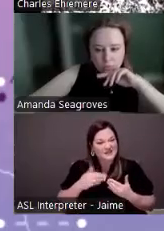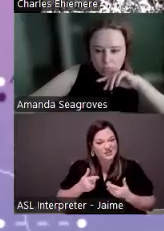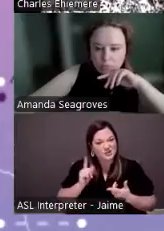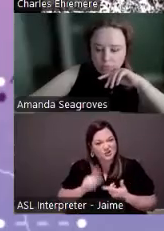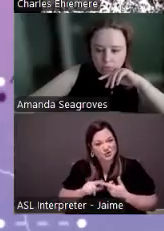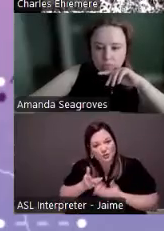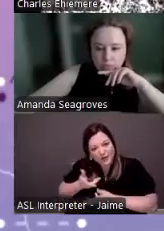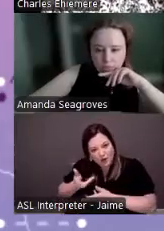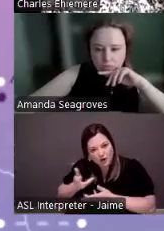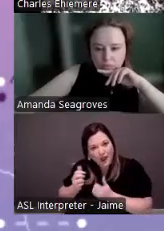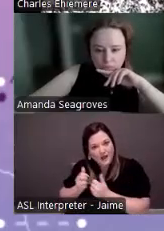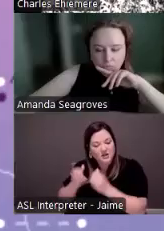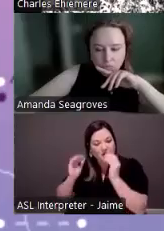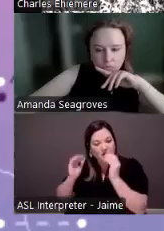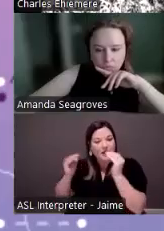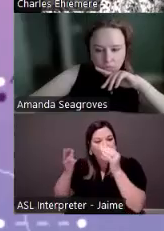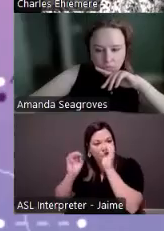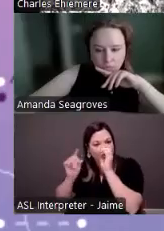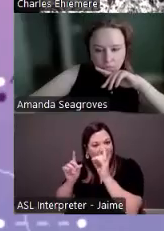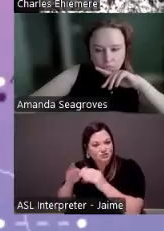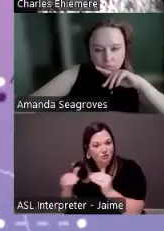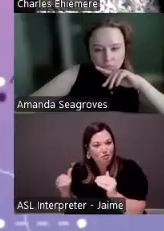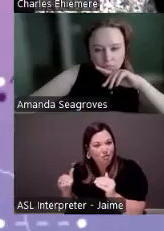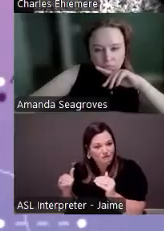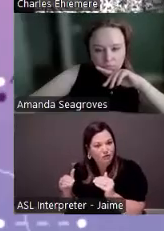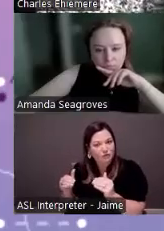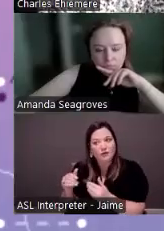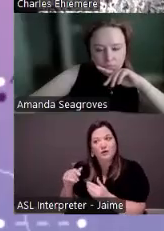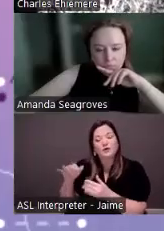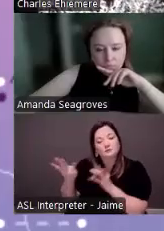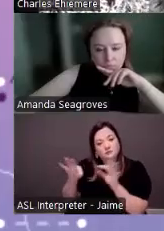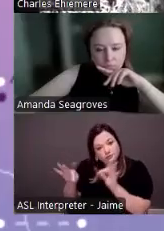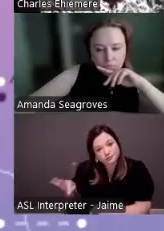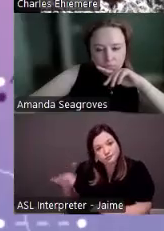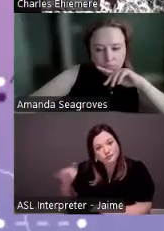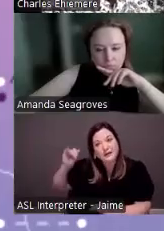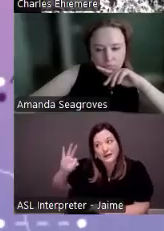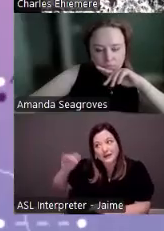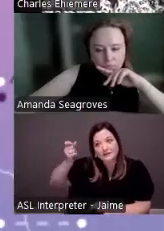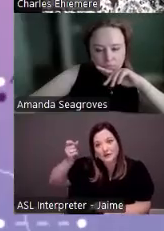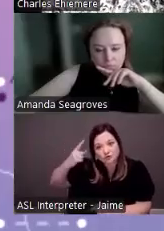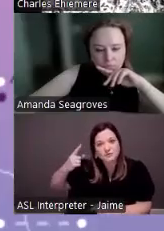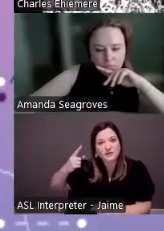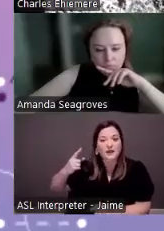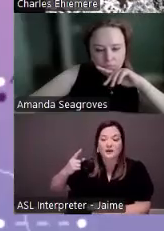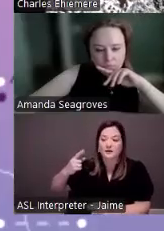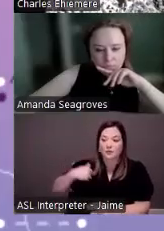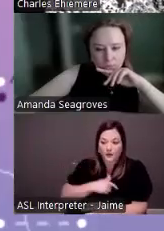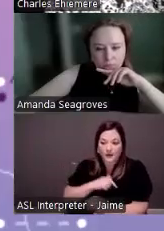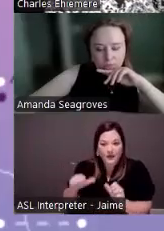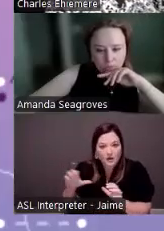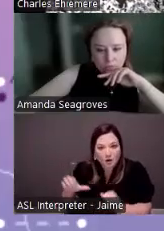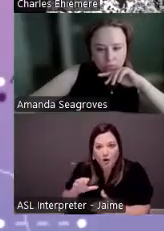people to understand that, if we do this, we are all in for it. But this is the right information,